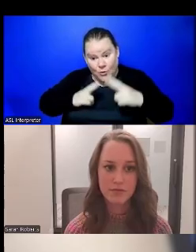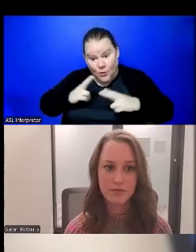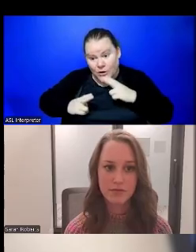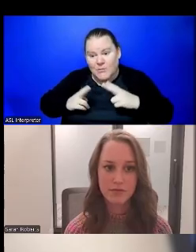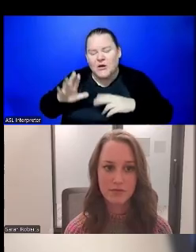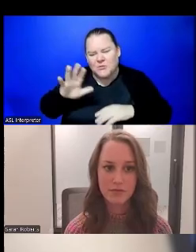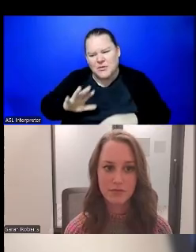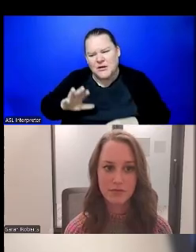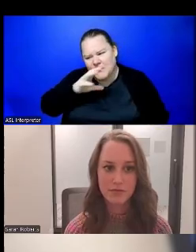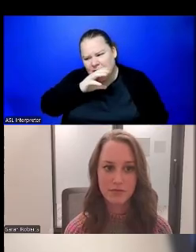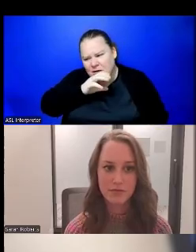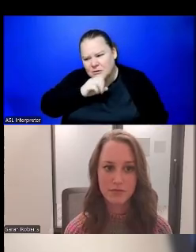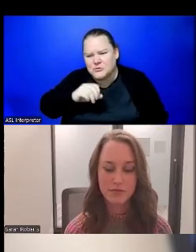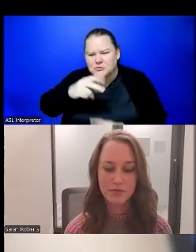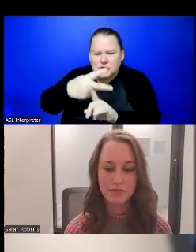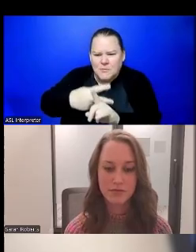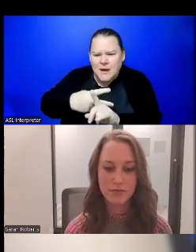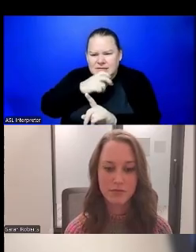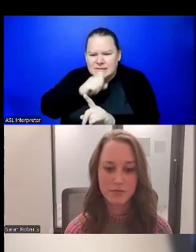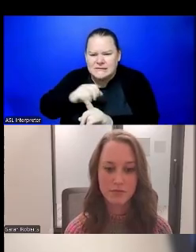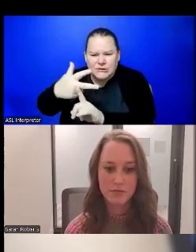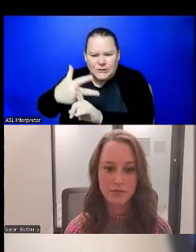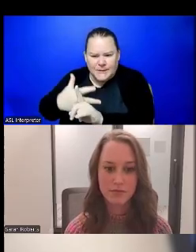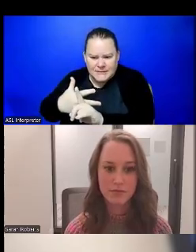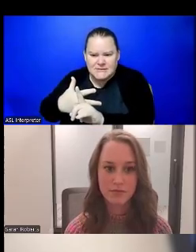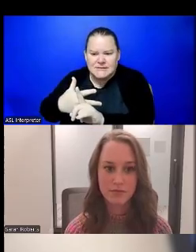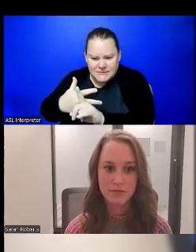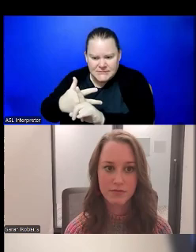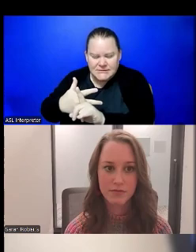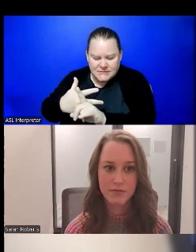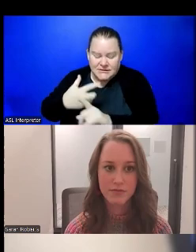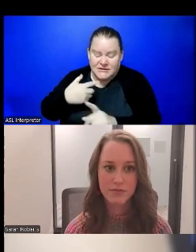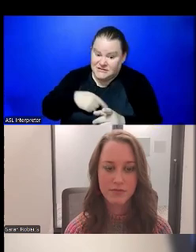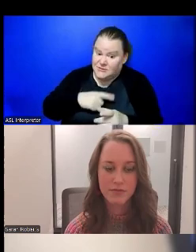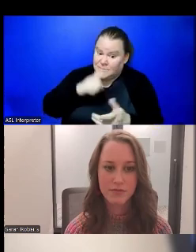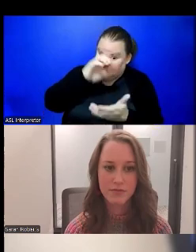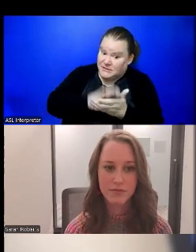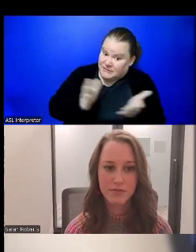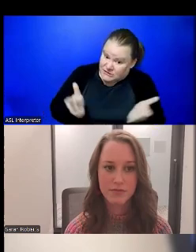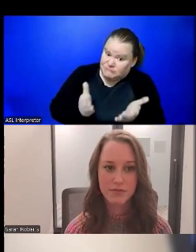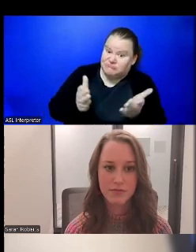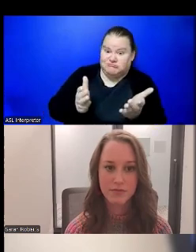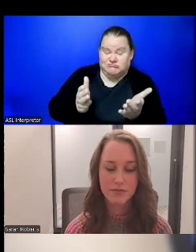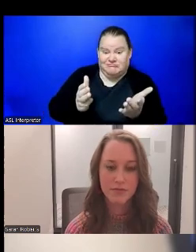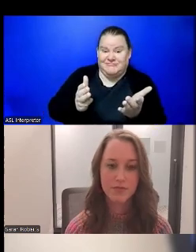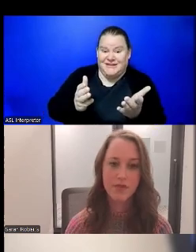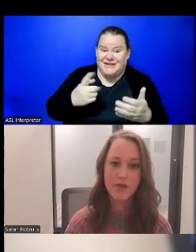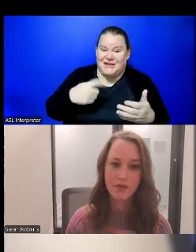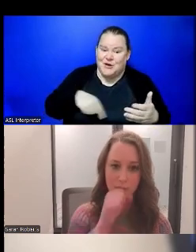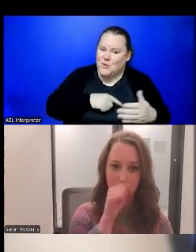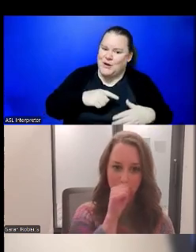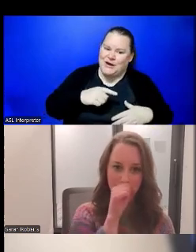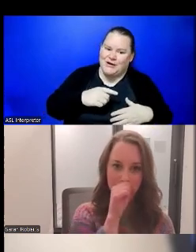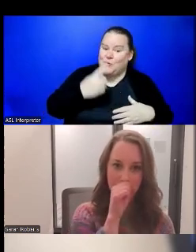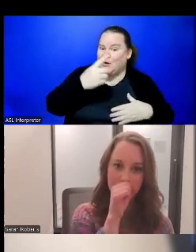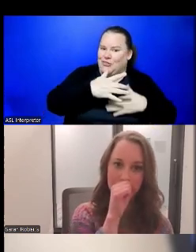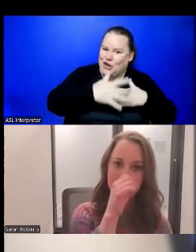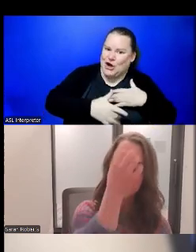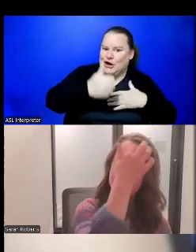three months old. So we are big believers. We're among the early adopters in the country as far as getting kids on this very